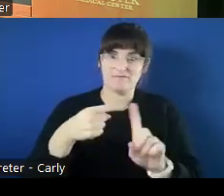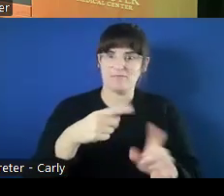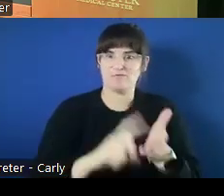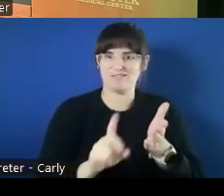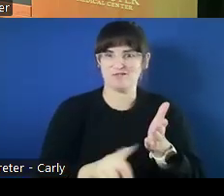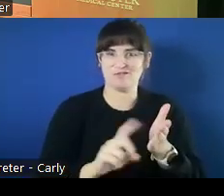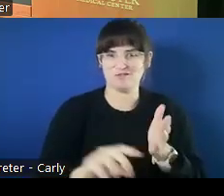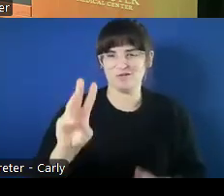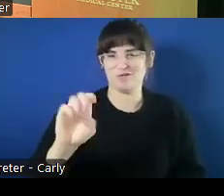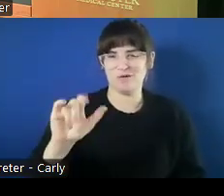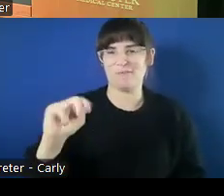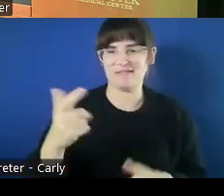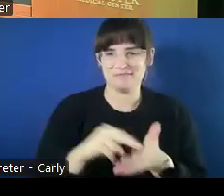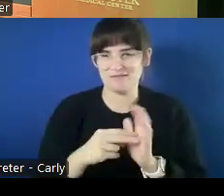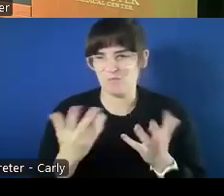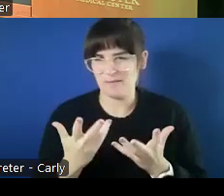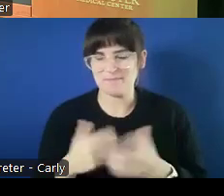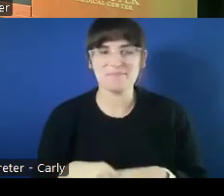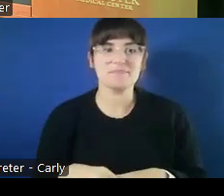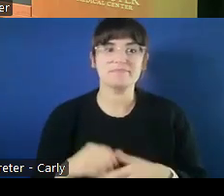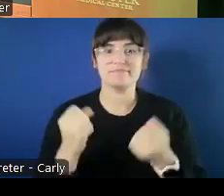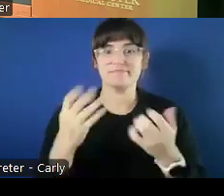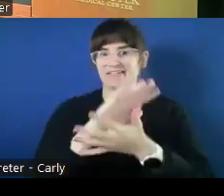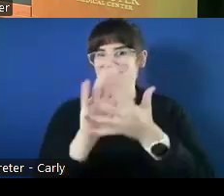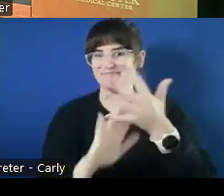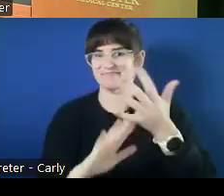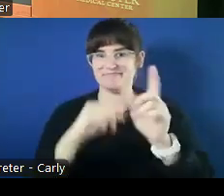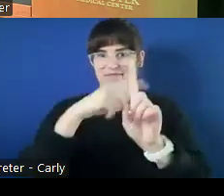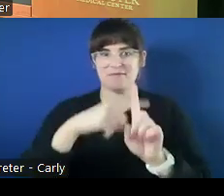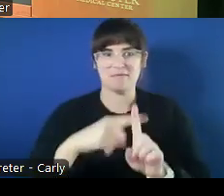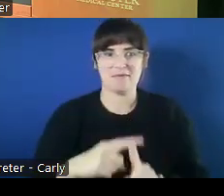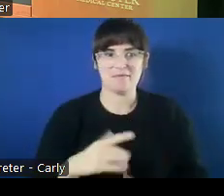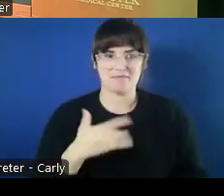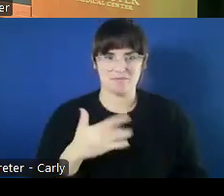of different things um there are a whole number of different positive emotions and constructs and